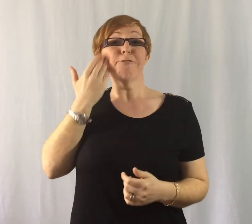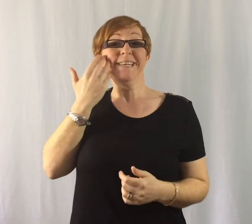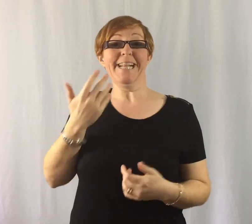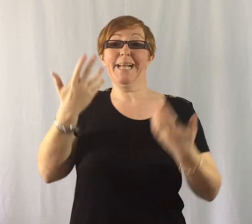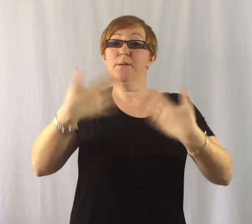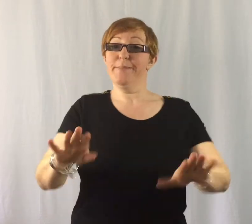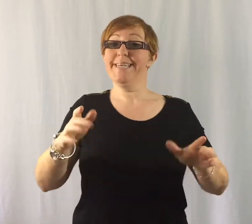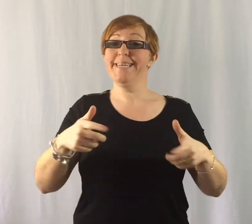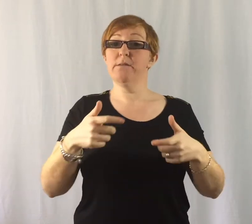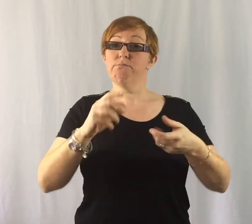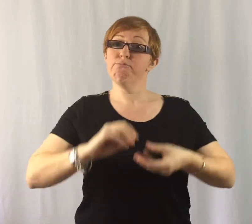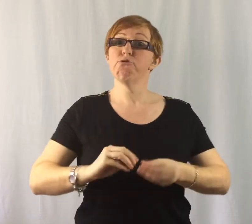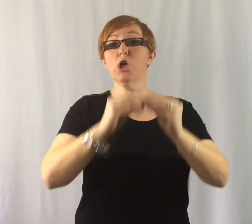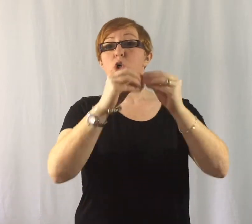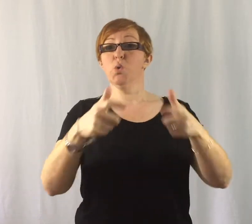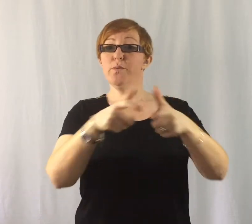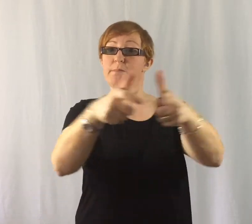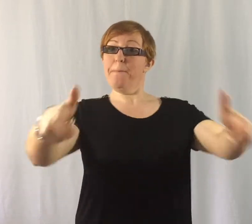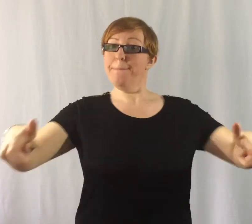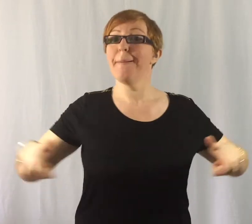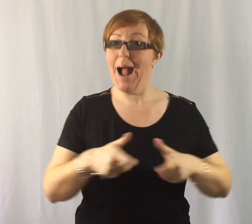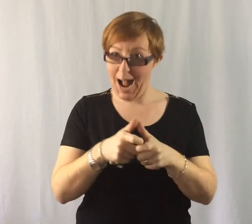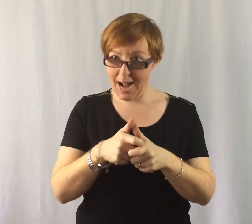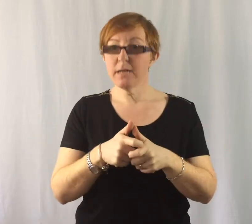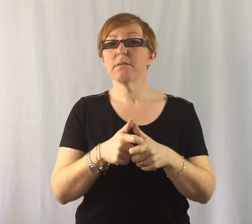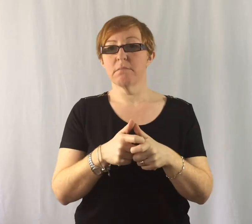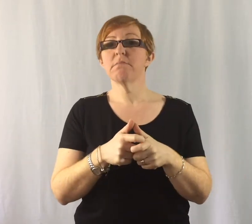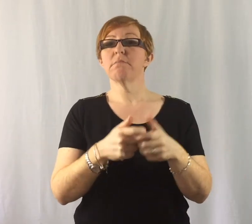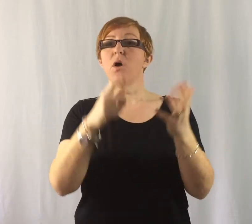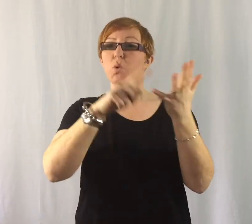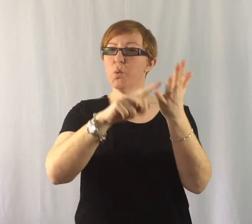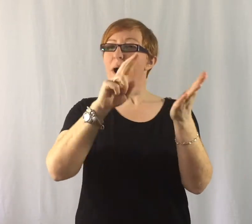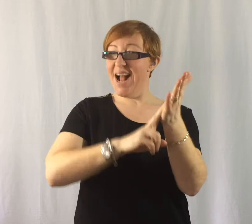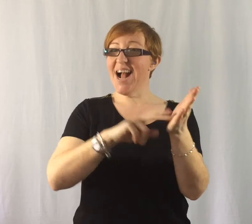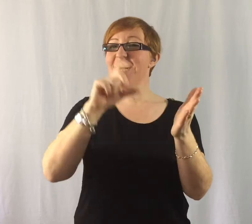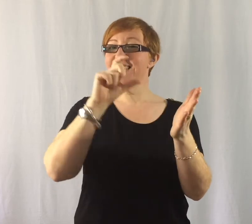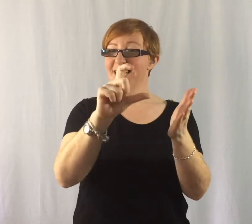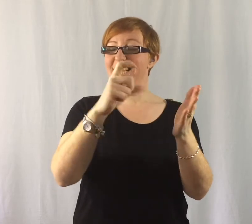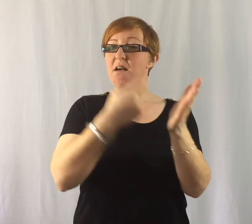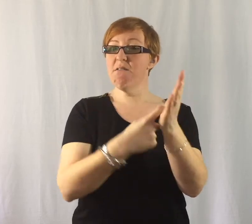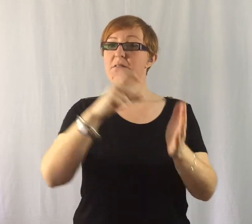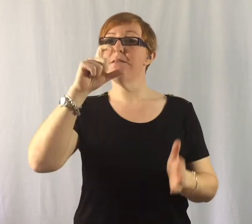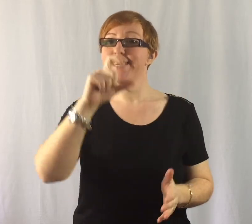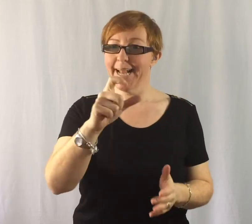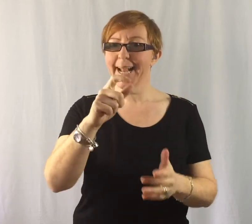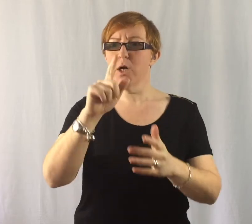We've recently produced a symbols pack about the UNCRC